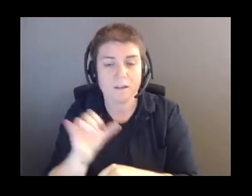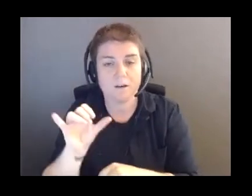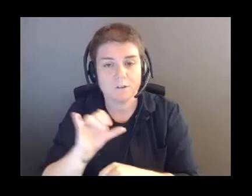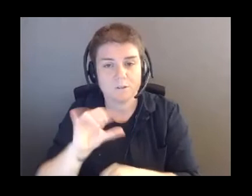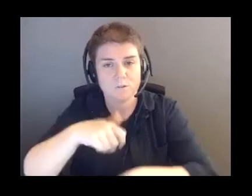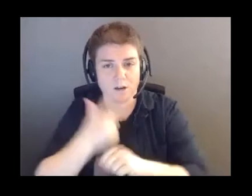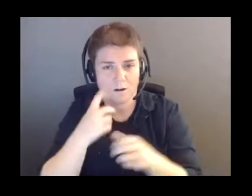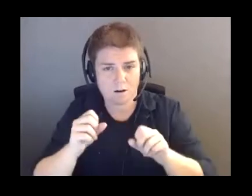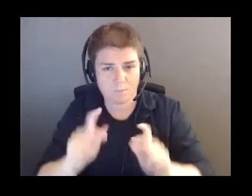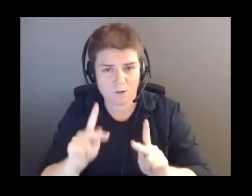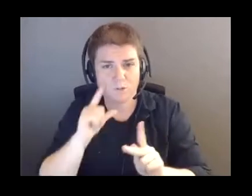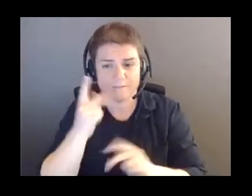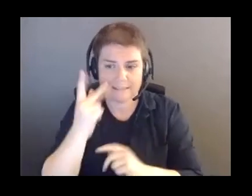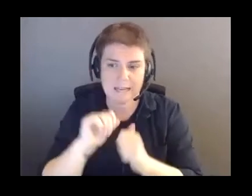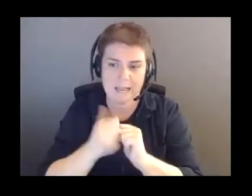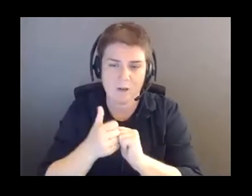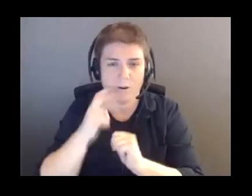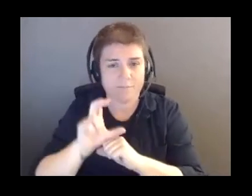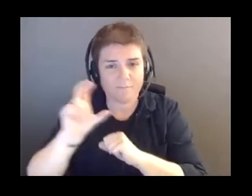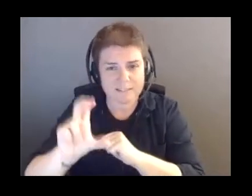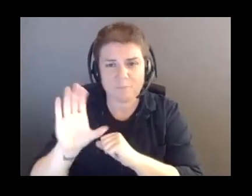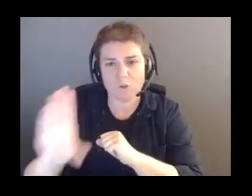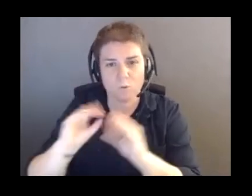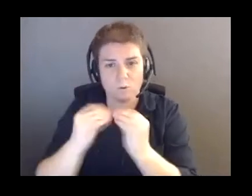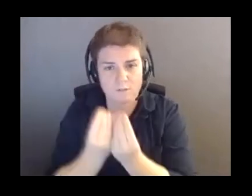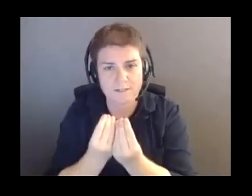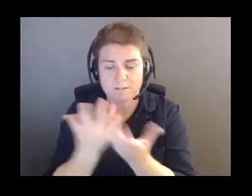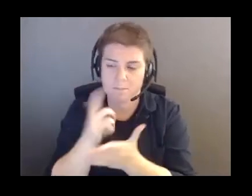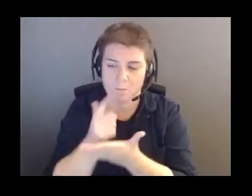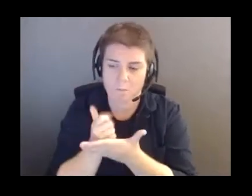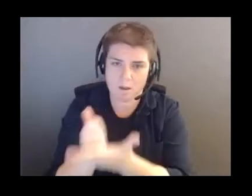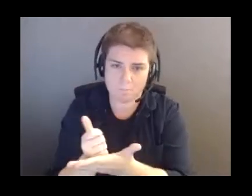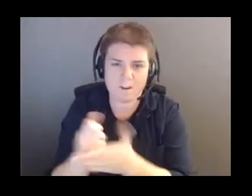to see how an investment in your organization might help you in finding solutions to those